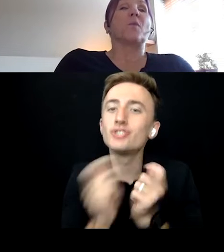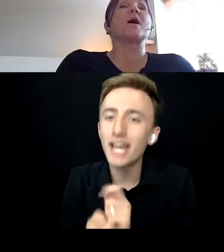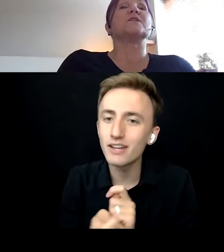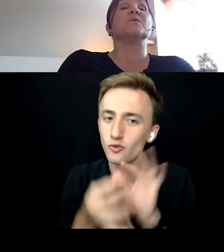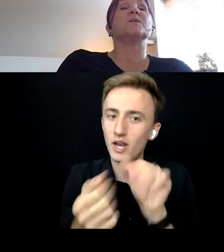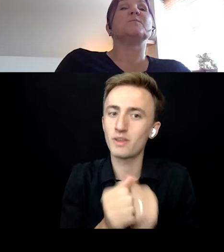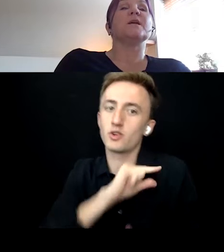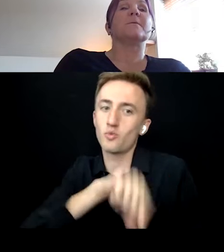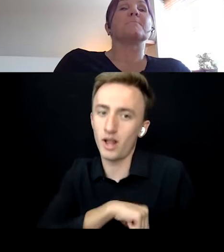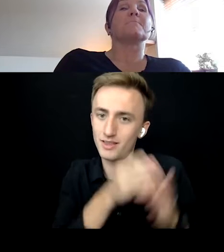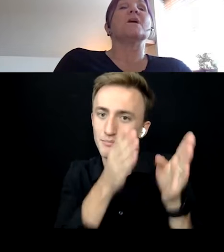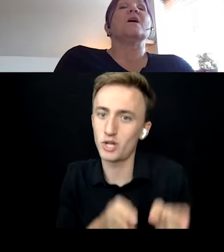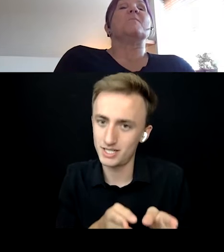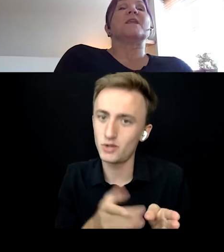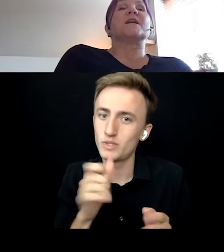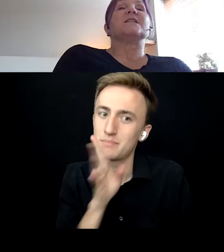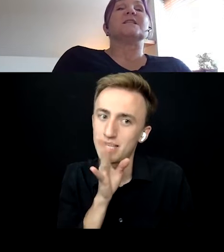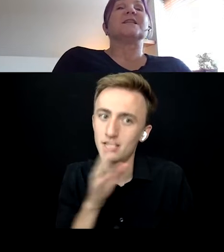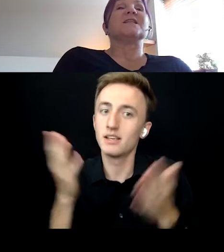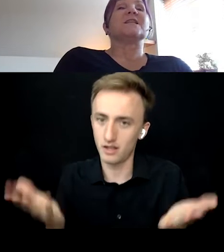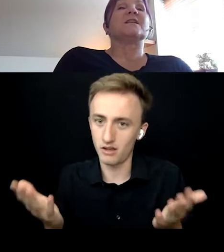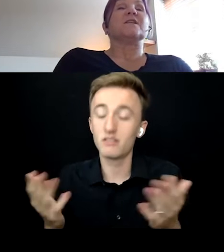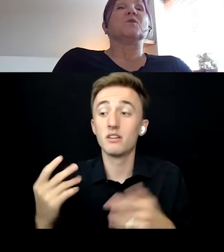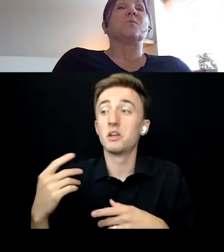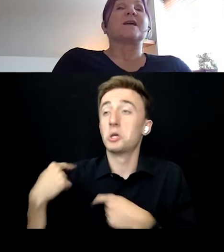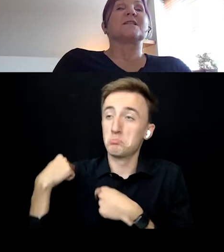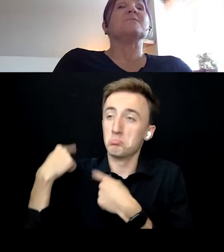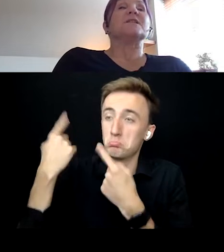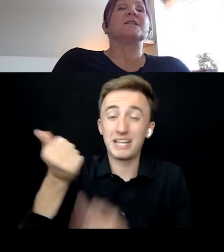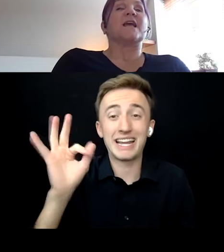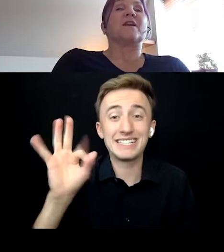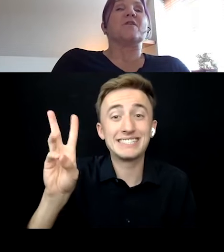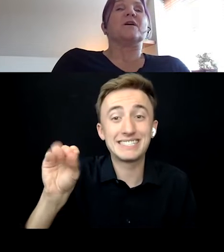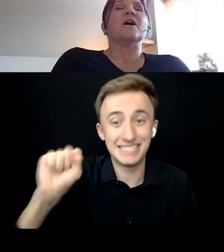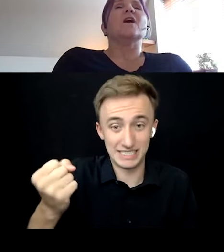or the person who is speaking. By the 1960s, a lady called Pat Simmons had taken over,